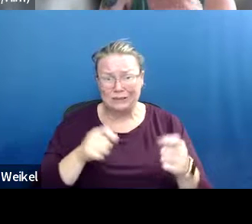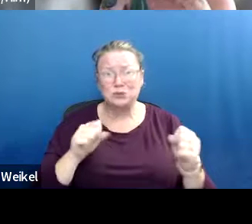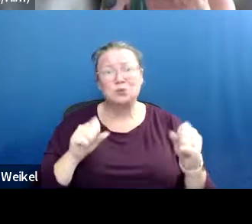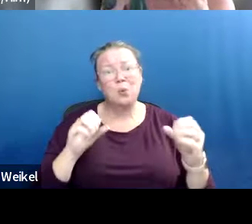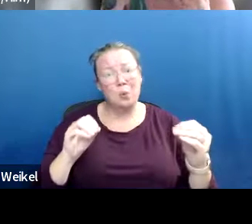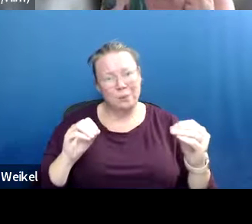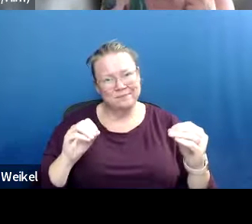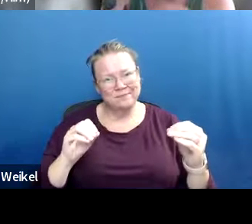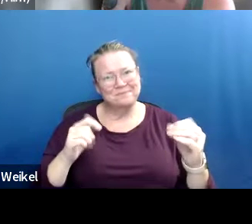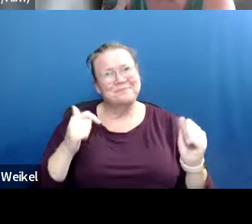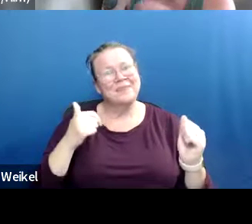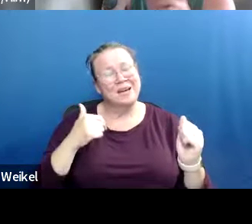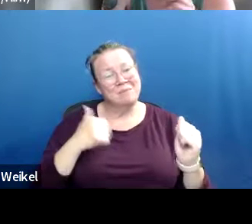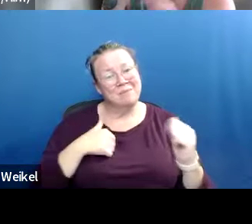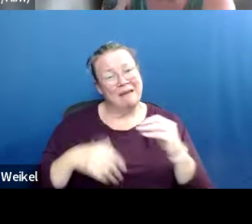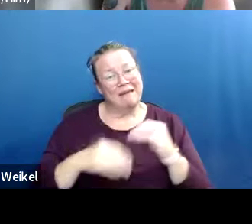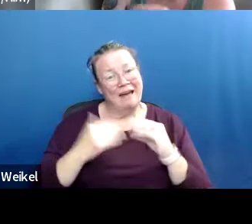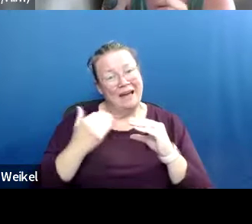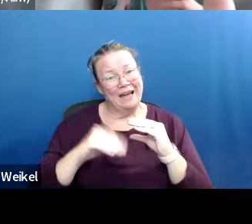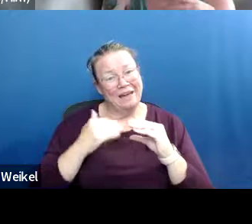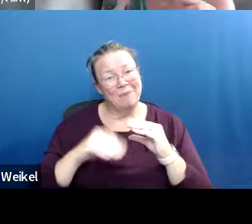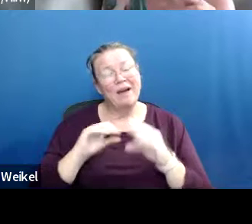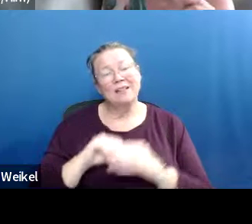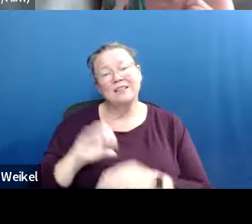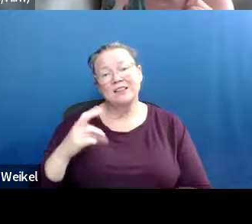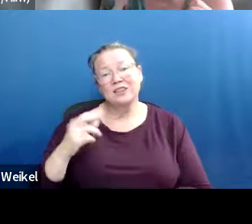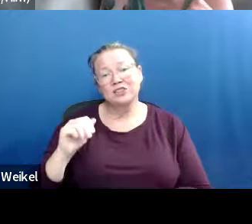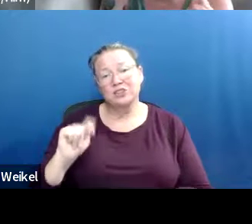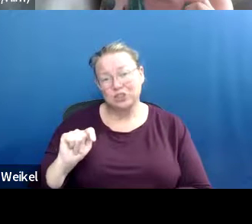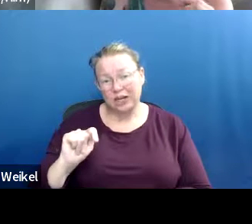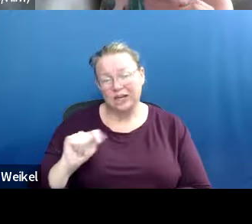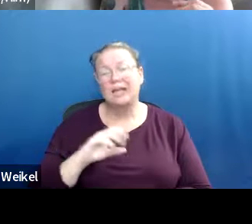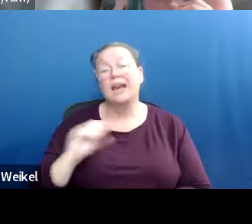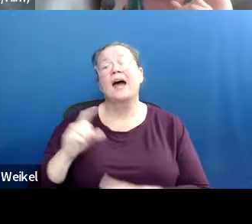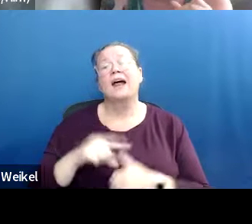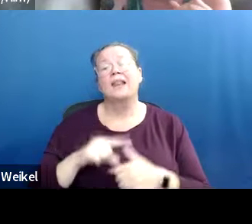Harm (He/Him): I'm gonna put my email in the chat and then if